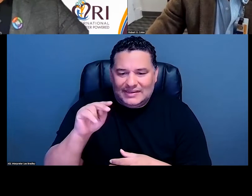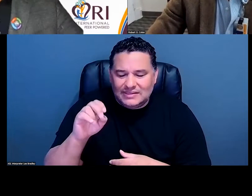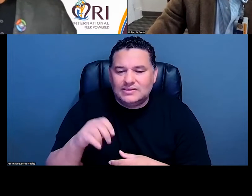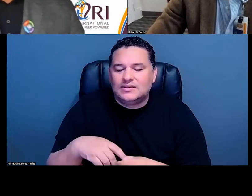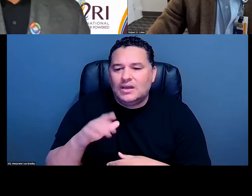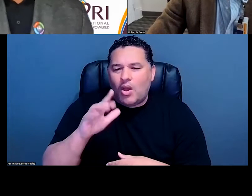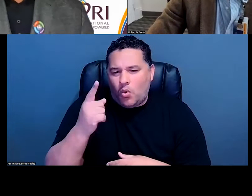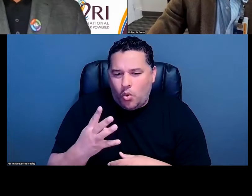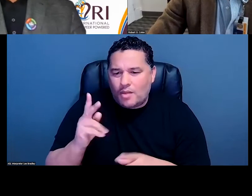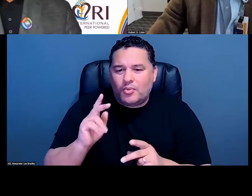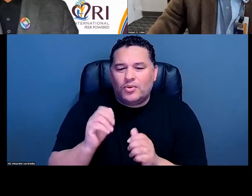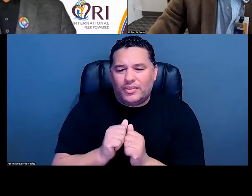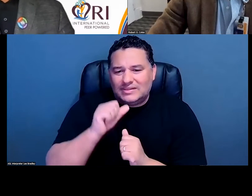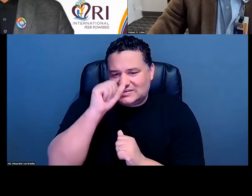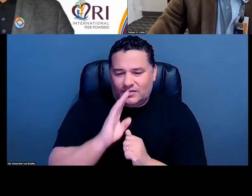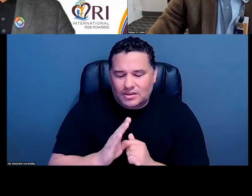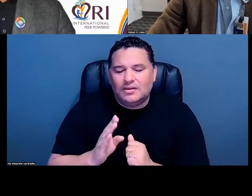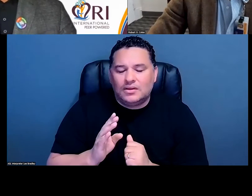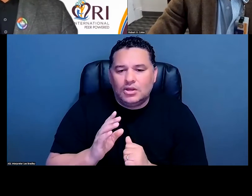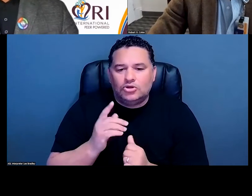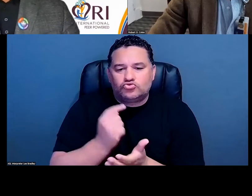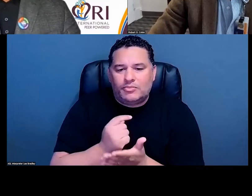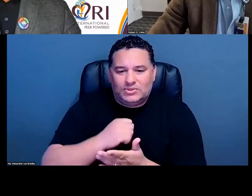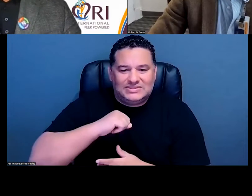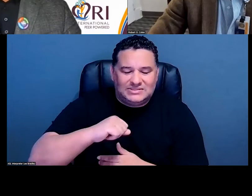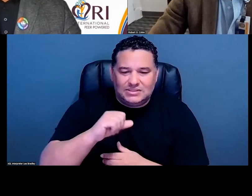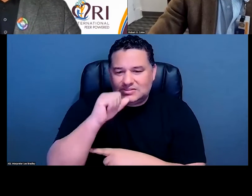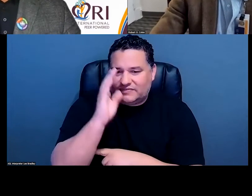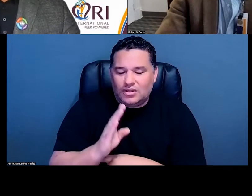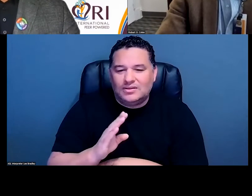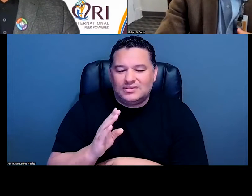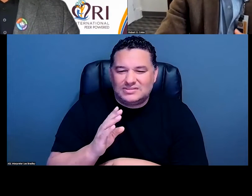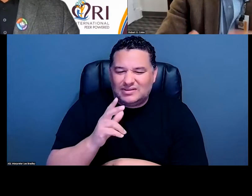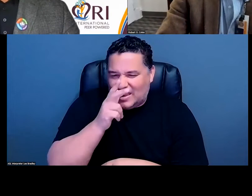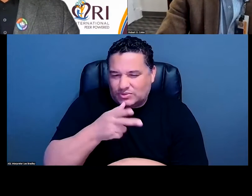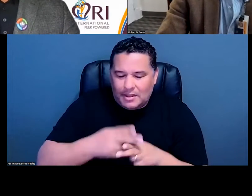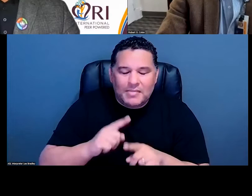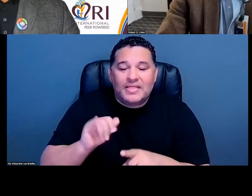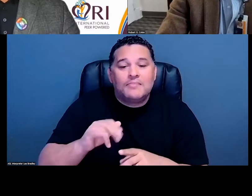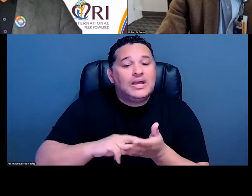COUPLE THINGS ABOUT THE MEDICATION, DESPITE A QUARTER OF INDIVIDUALS WITH, WITH SCHIZOPHRENIA EXPERIENCING WHAT IS CALLED